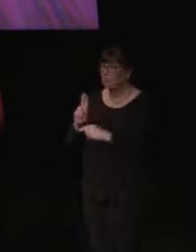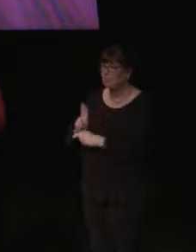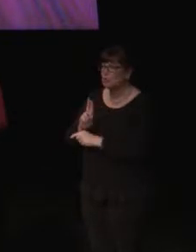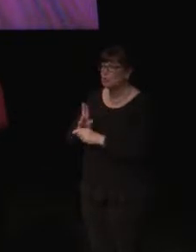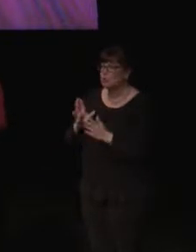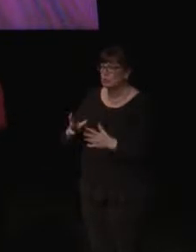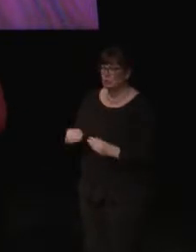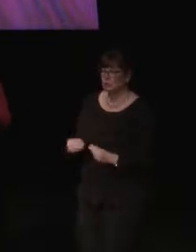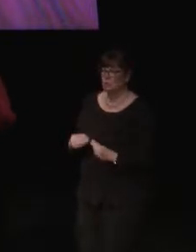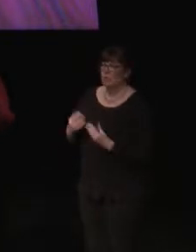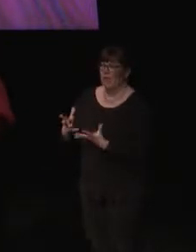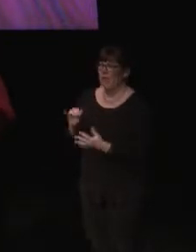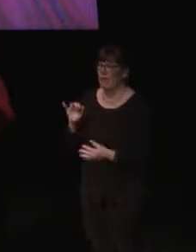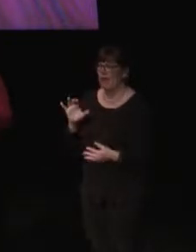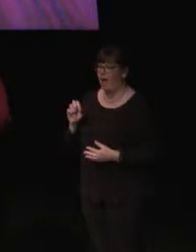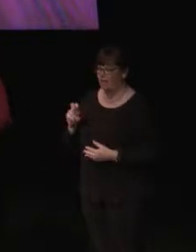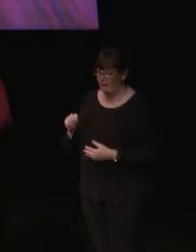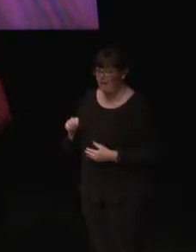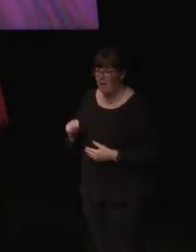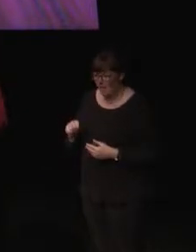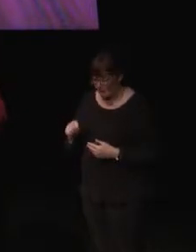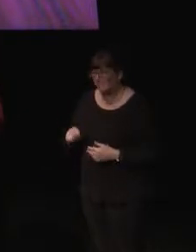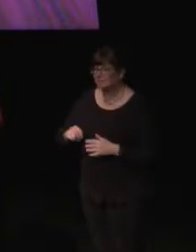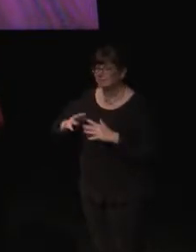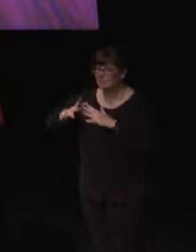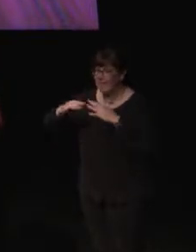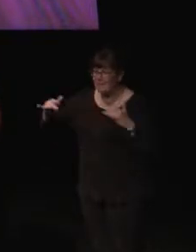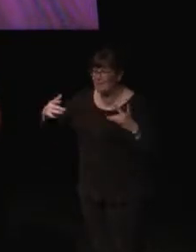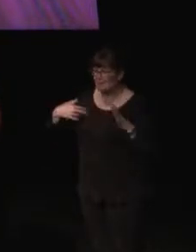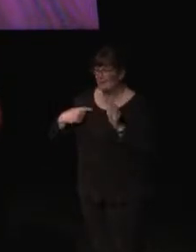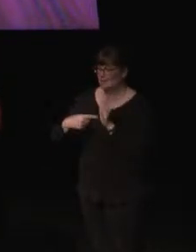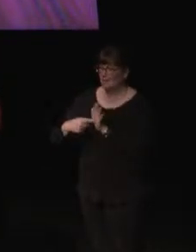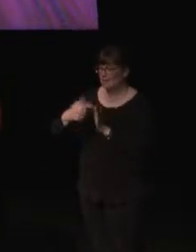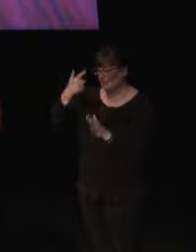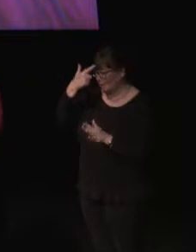or otherwise provide for a lot of diversity so people can represent themselves in the chat session.